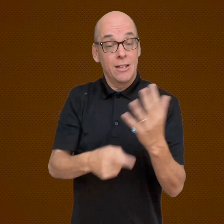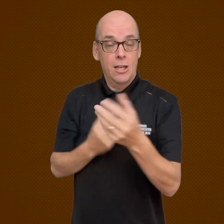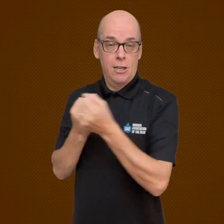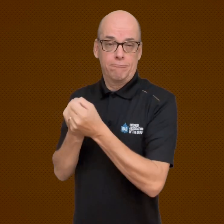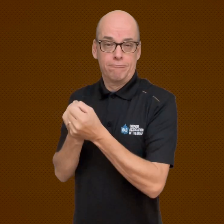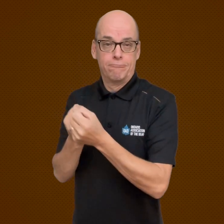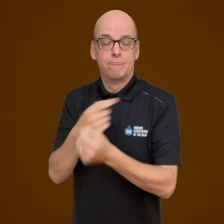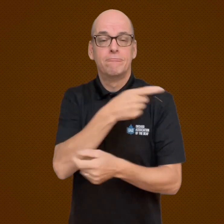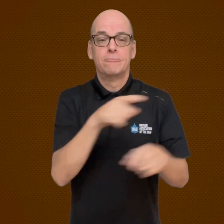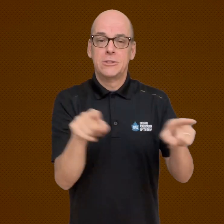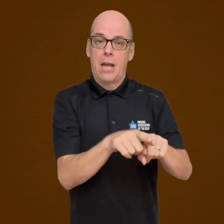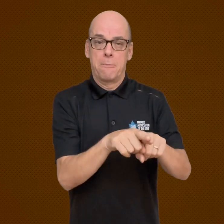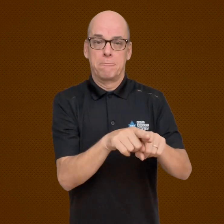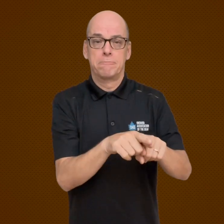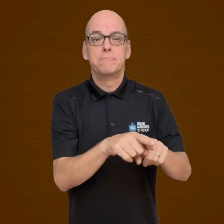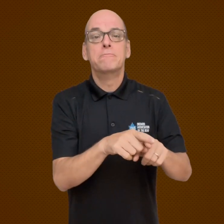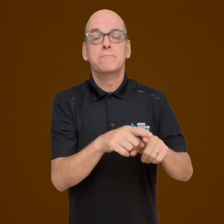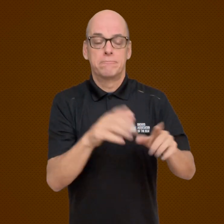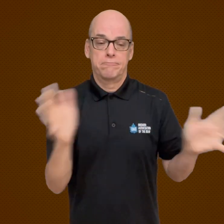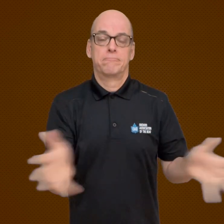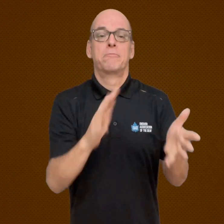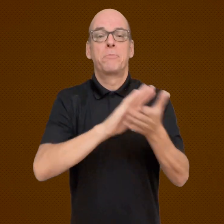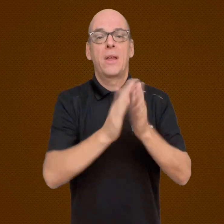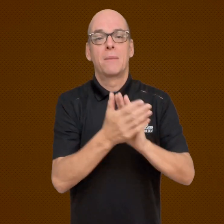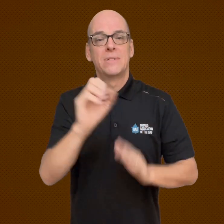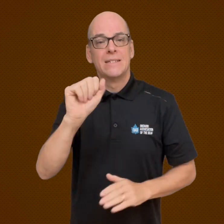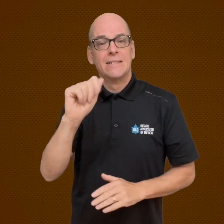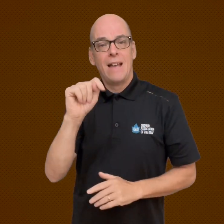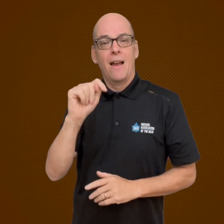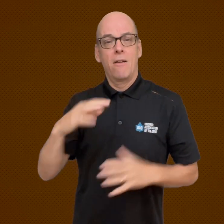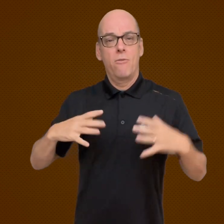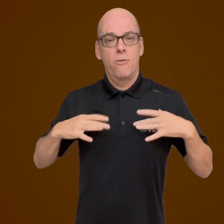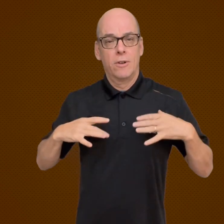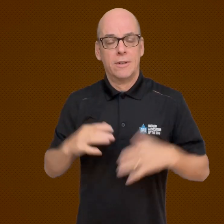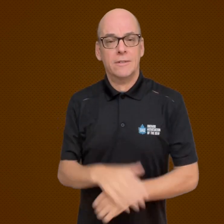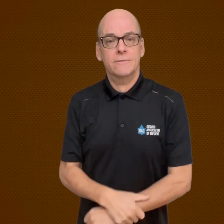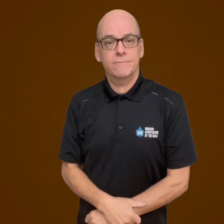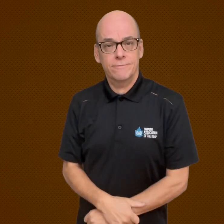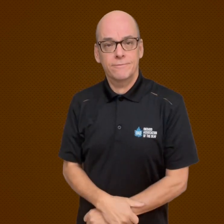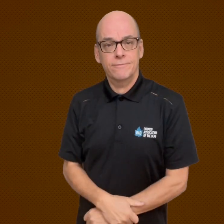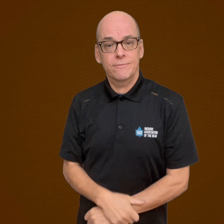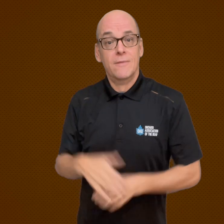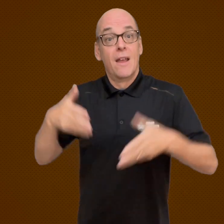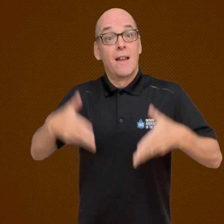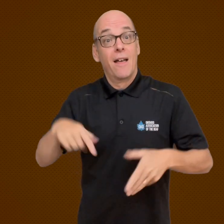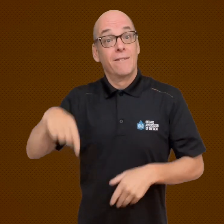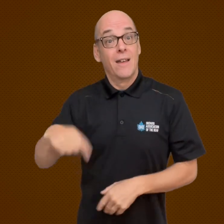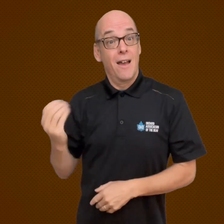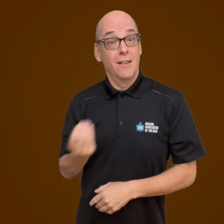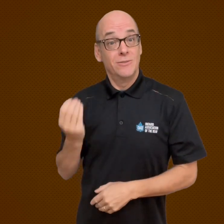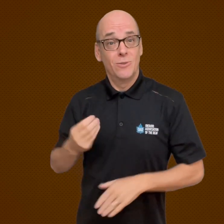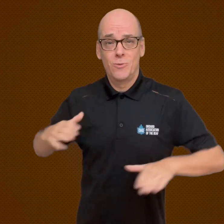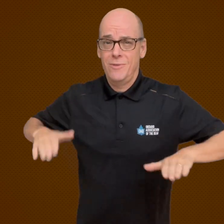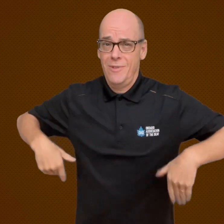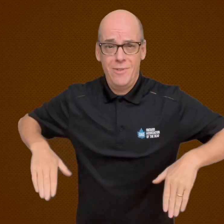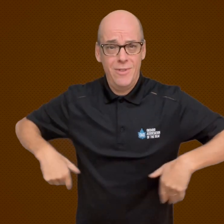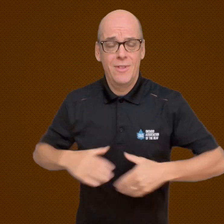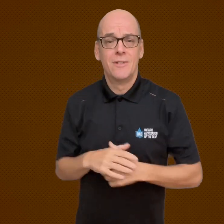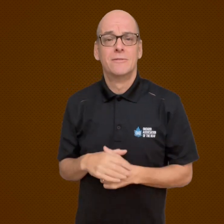They are encouraging that it becomes a statutory holiday for everyone. Ontario has not yet supported that decision.